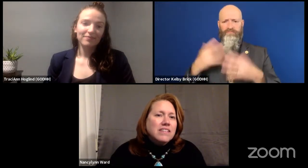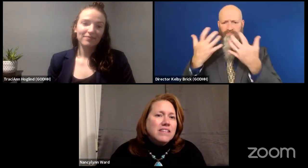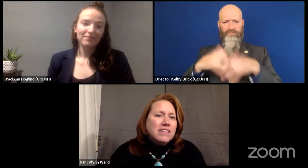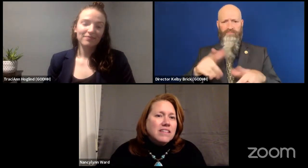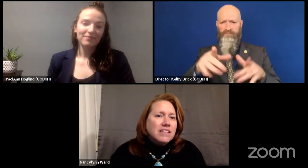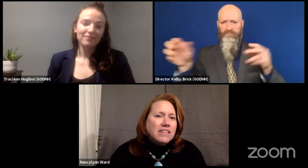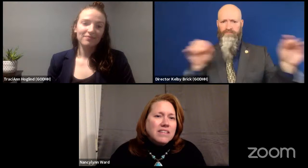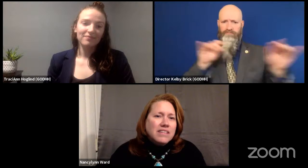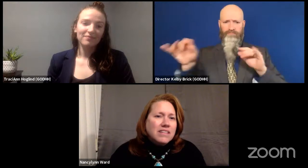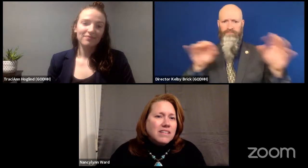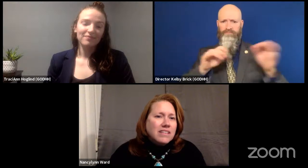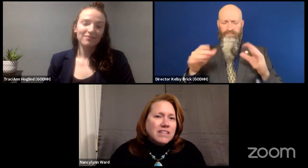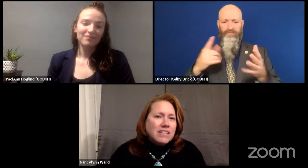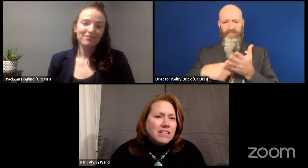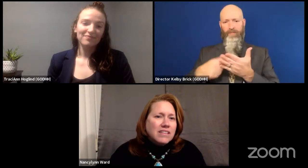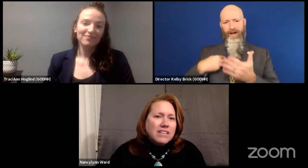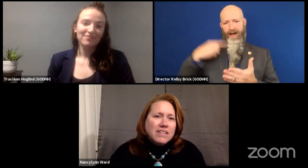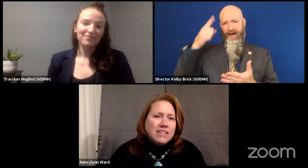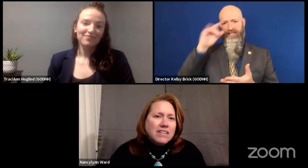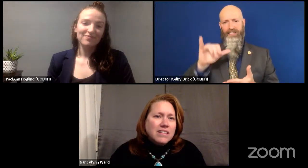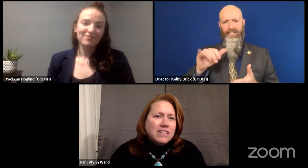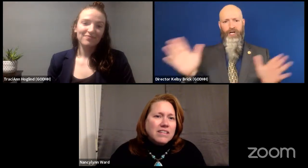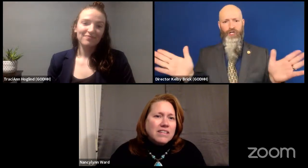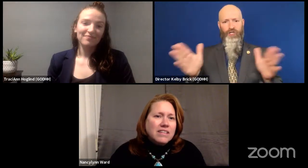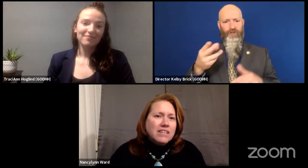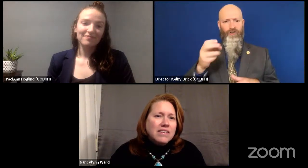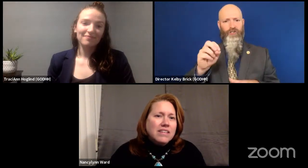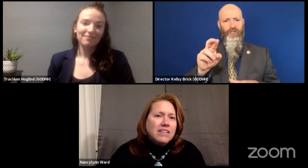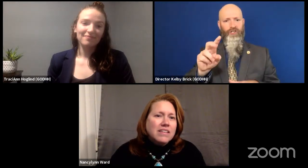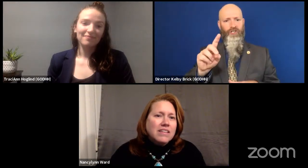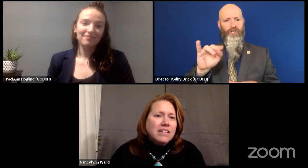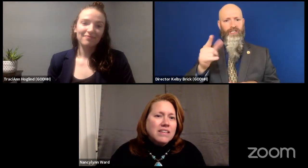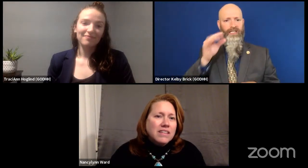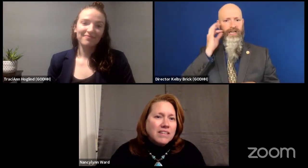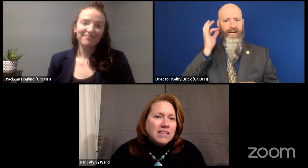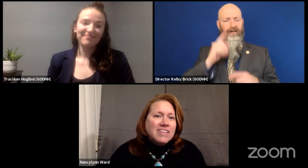that through your tireless work. All of the effort that you've given coordinating volunteers.